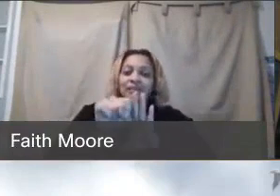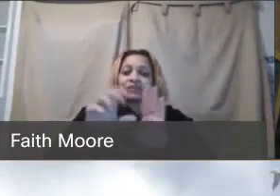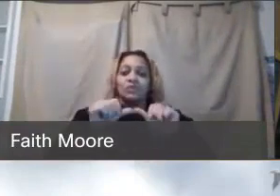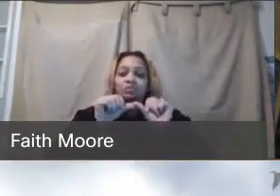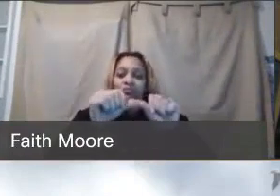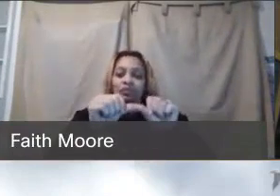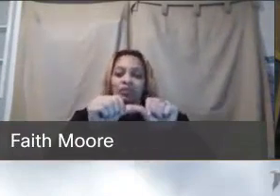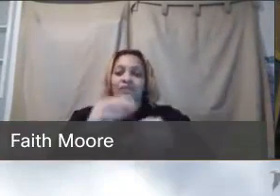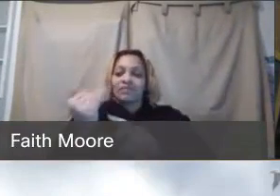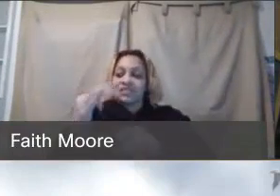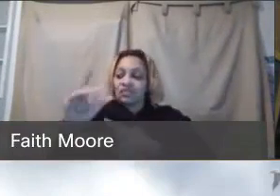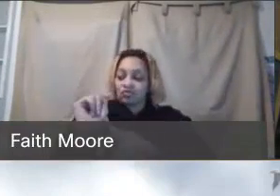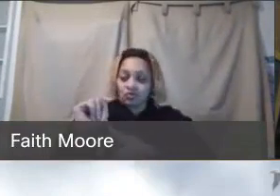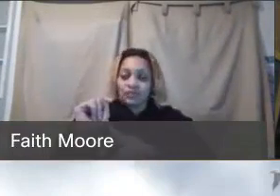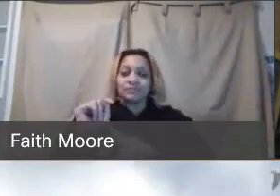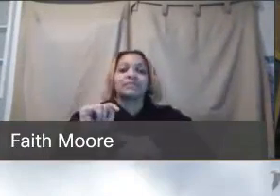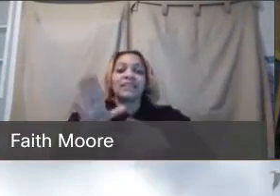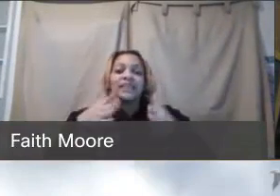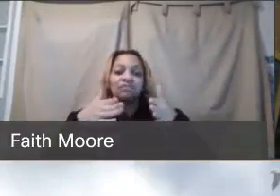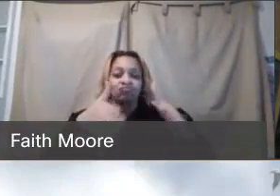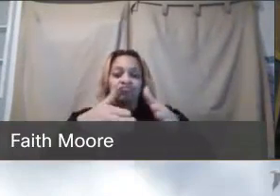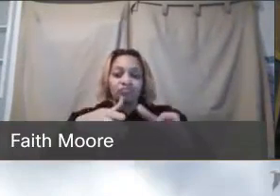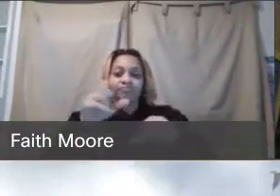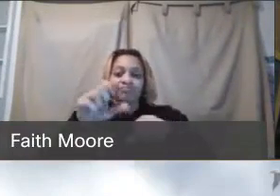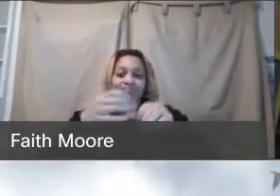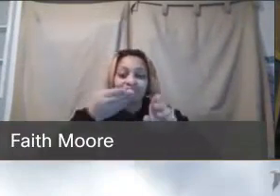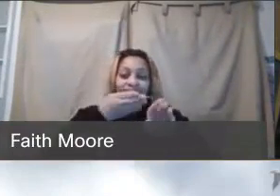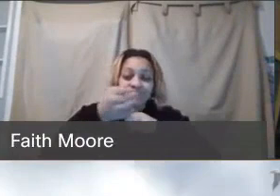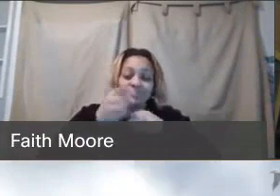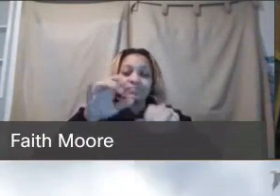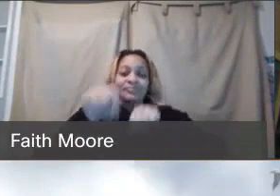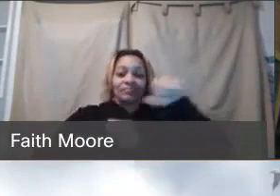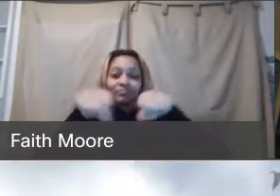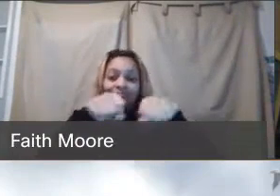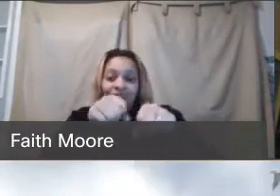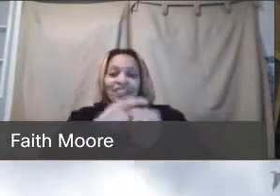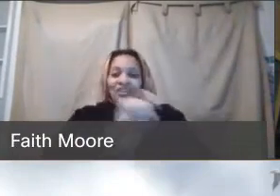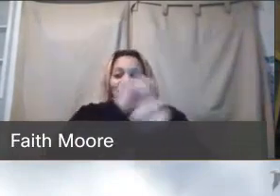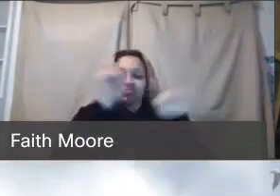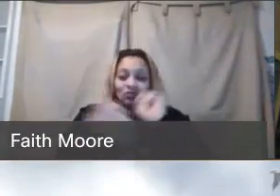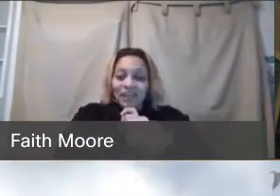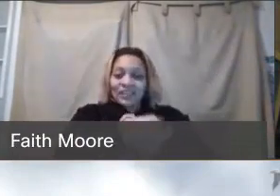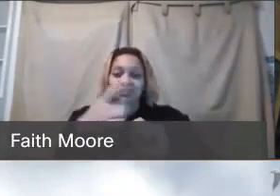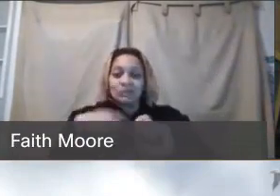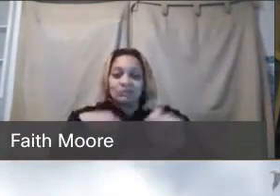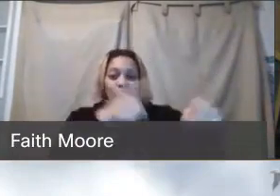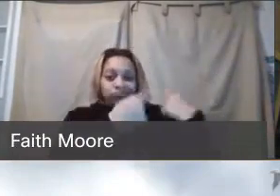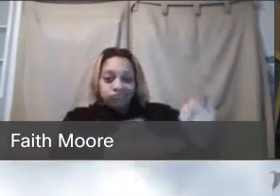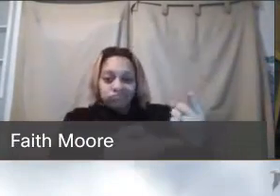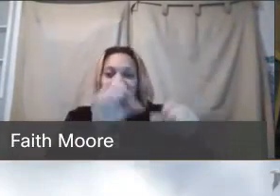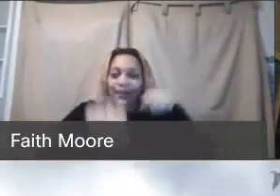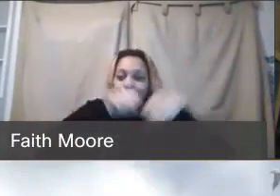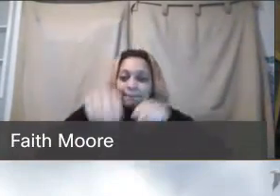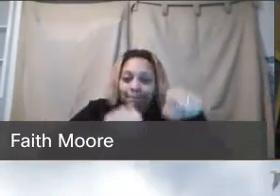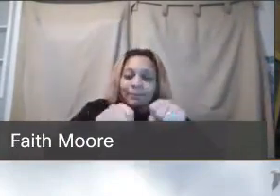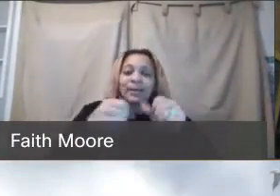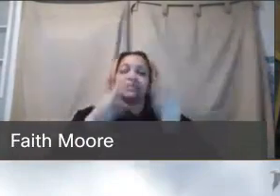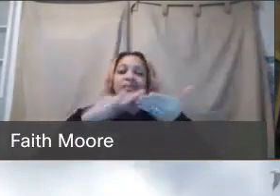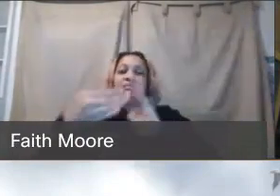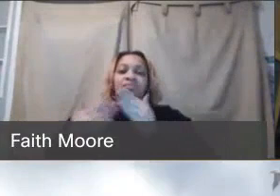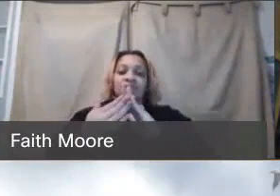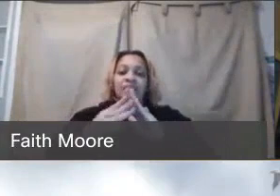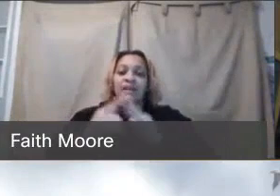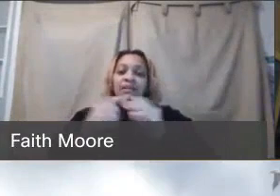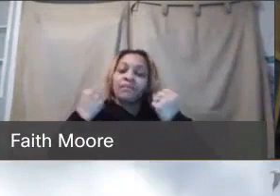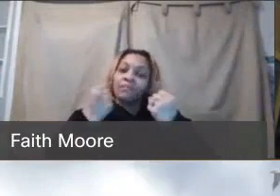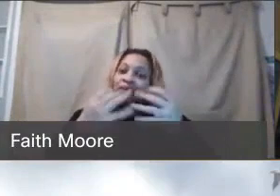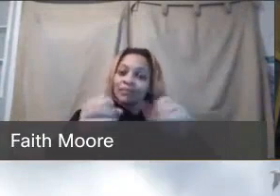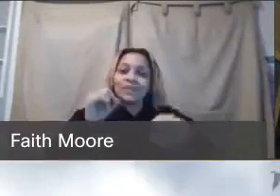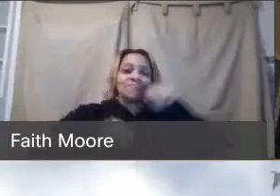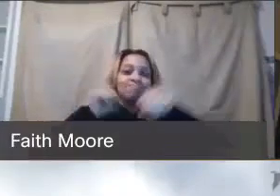Which was the 1st, major protected biking facility in the district and 1 that has been transformative in its impact on bicycling in the city, generating the highest number of daily riders of any bike lane in the city.